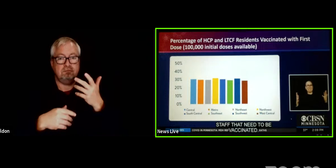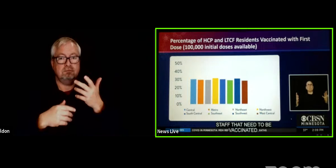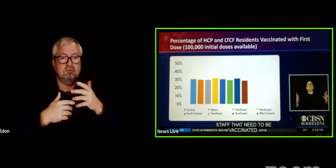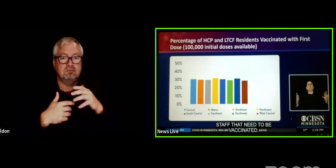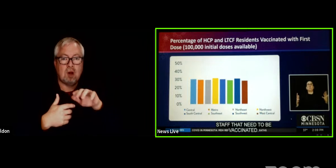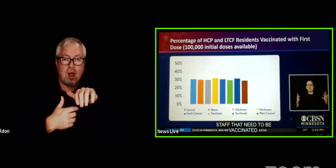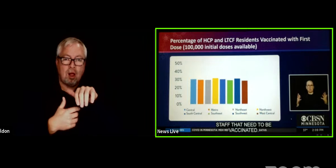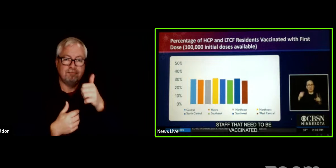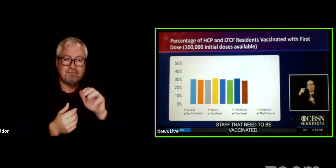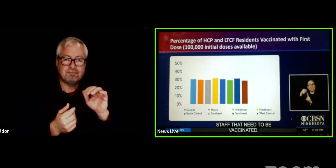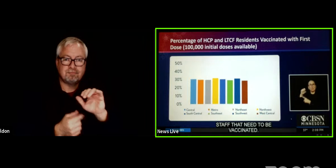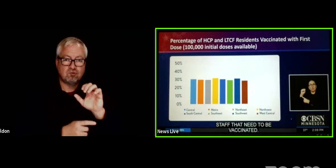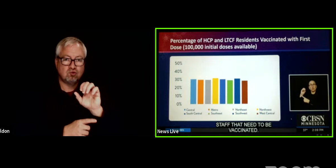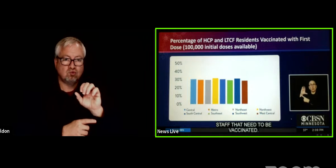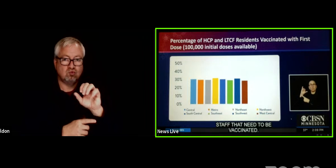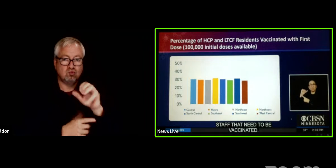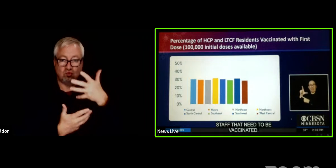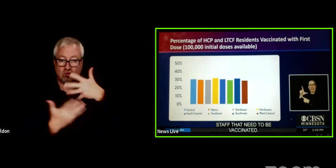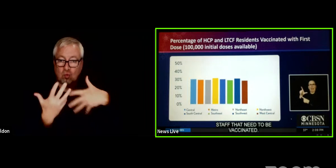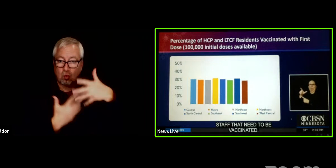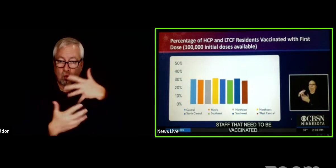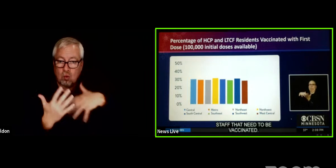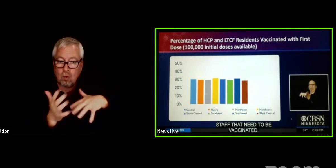IS AN INDEX THAT CDC HAS DEVELOPED